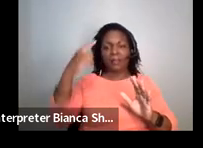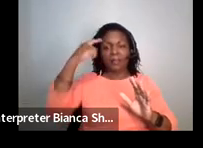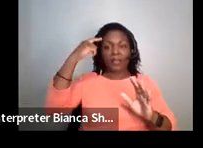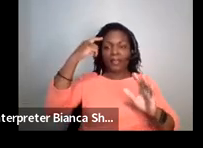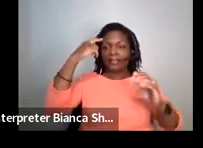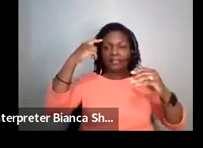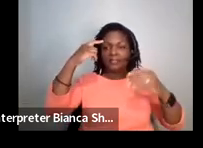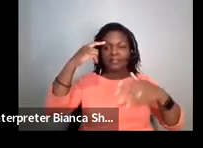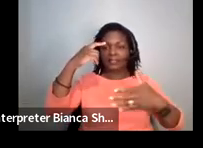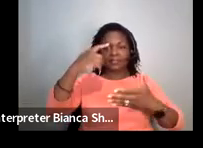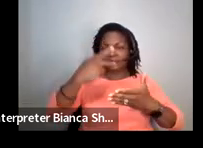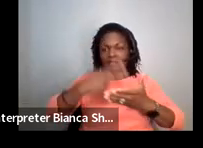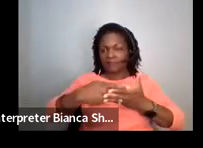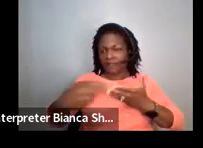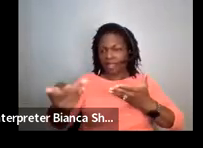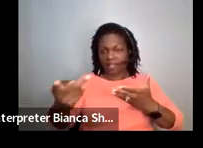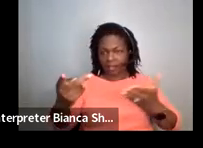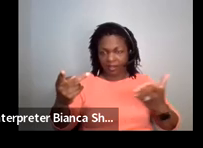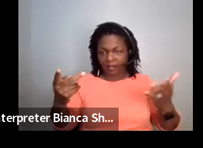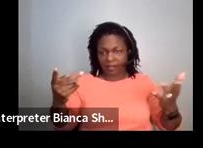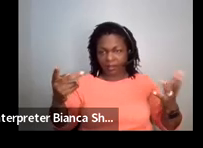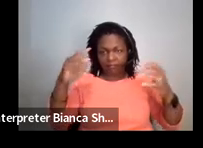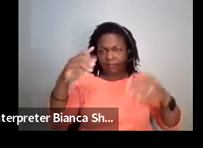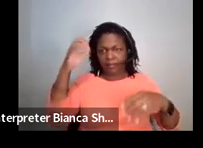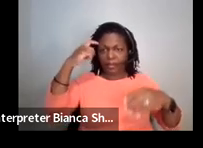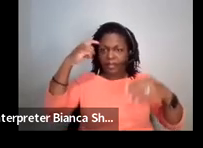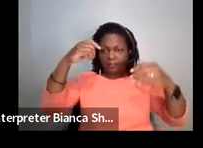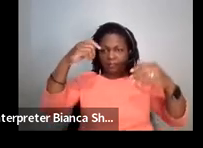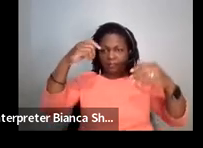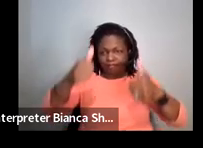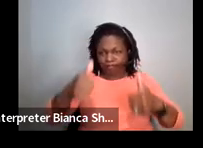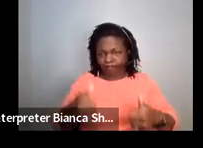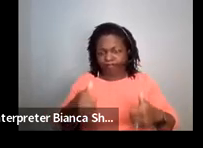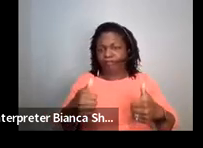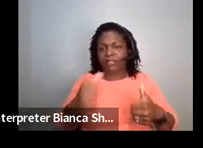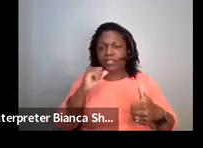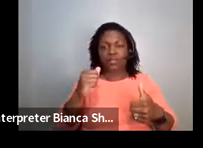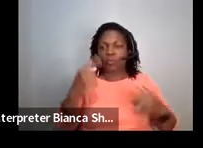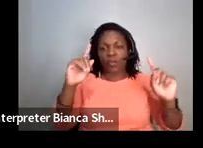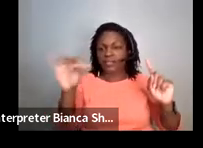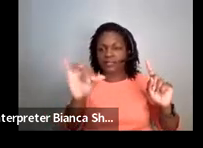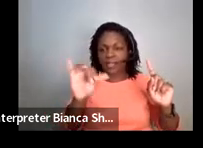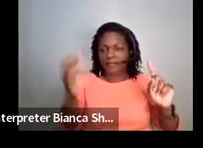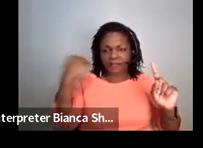Doesn't work like it did earlier in that person's life Okay, the brain is dying.